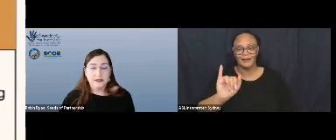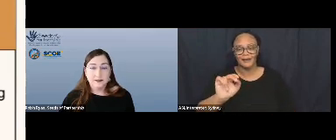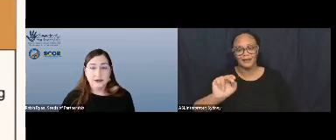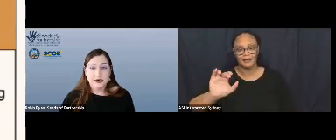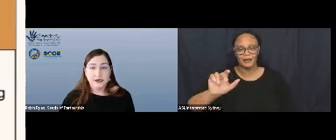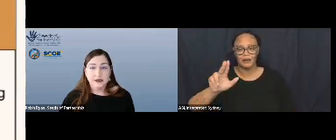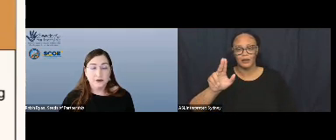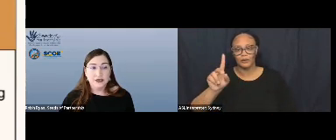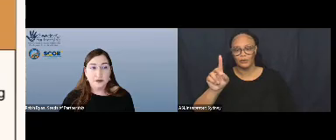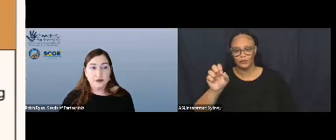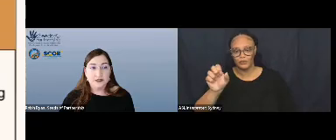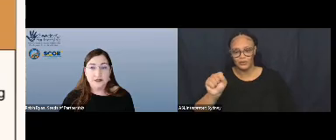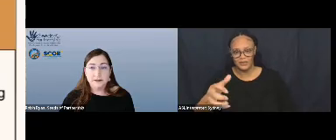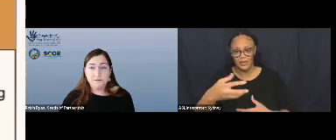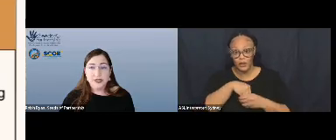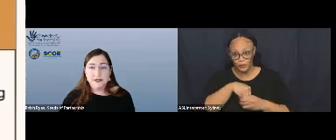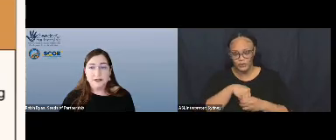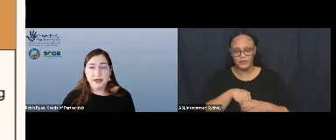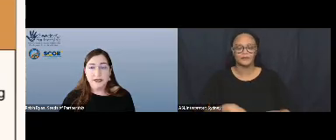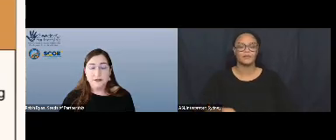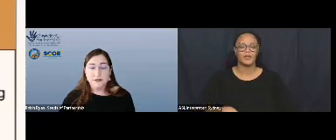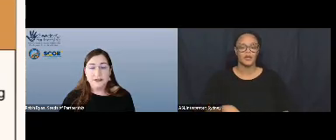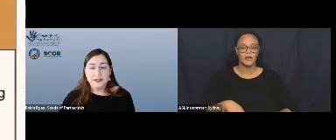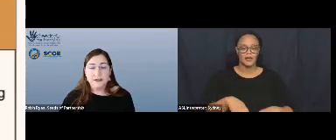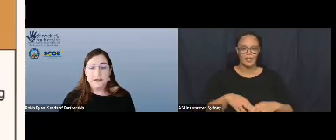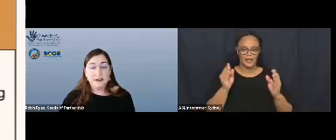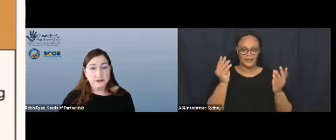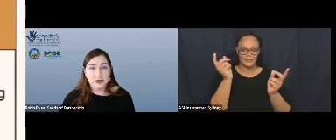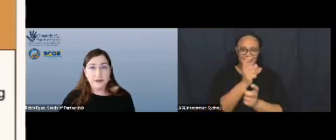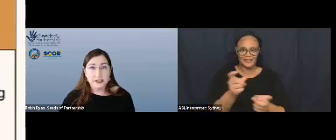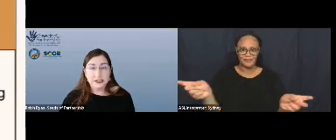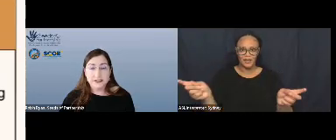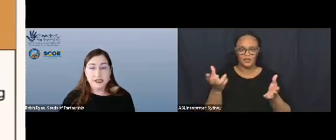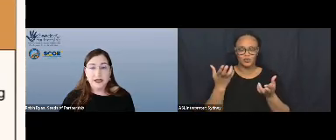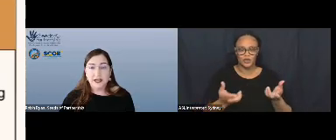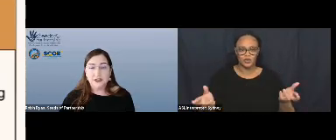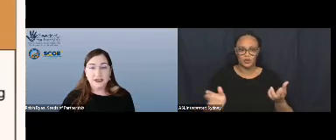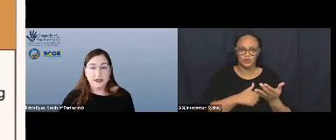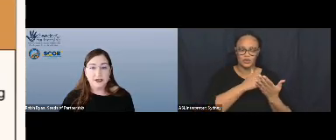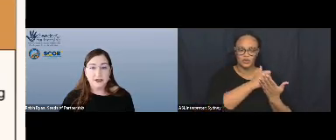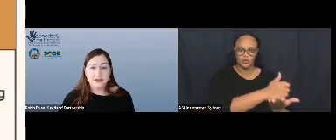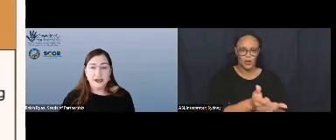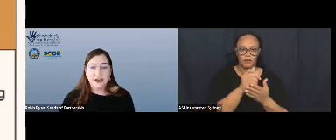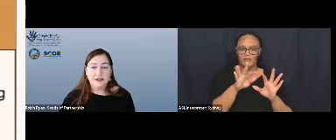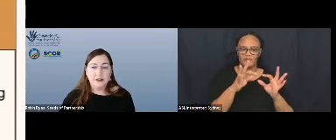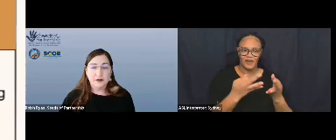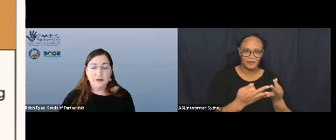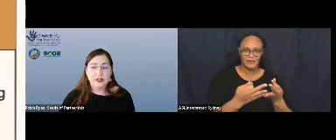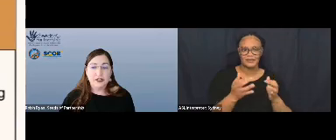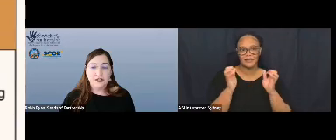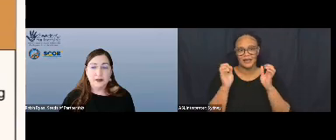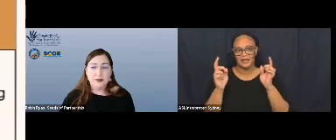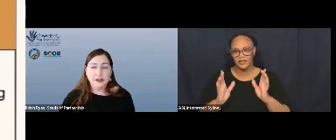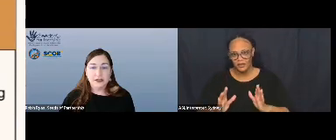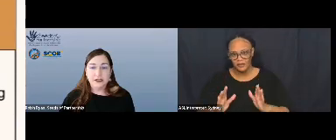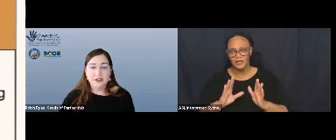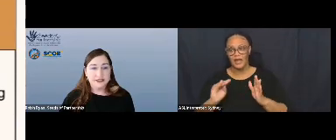and disseminating resources designed to assist families, educators, and the community in better